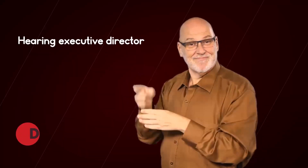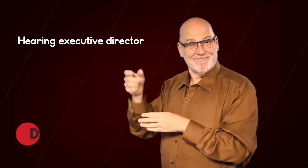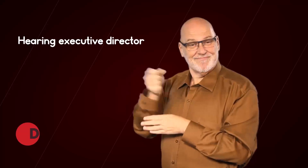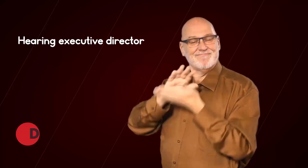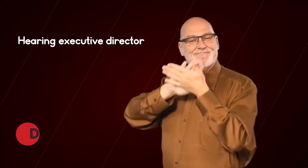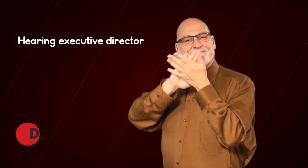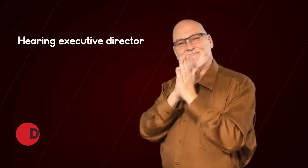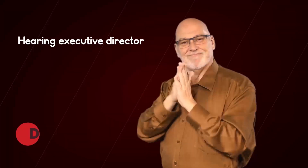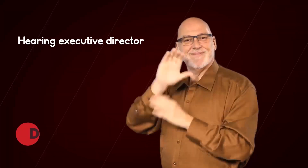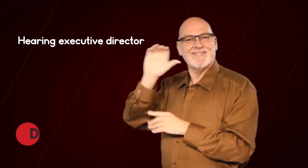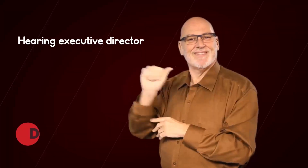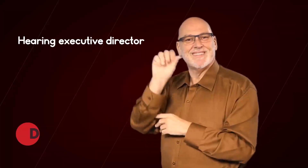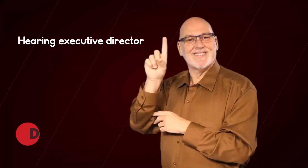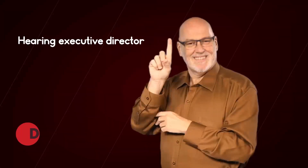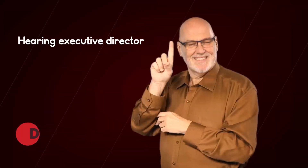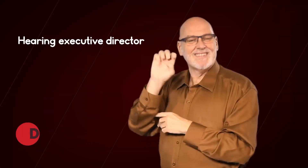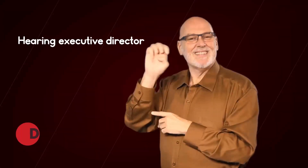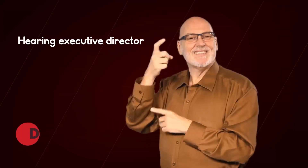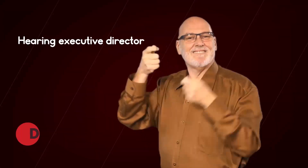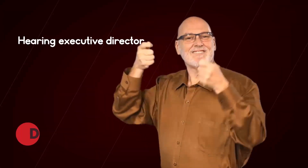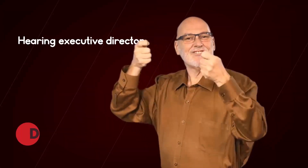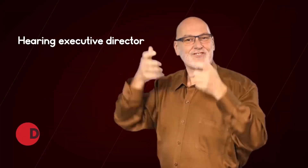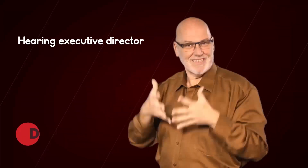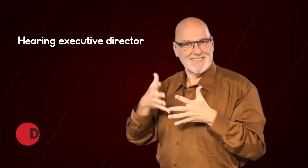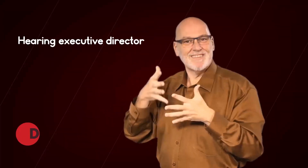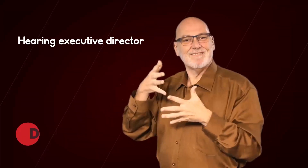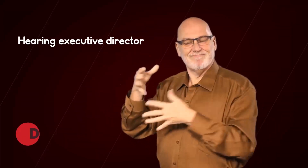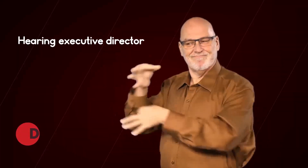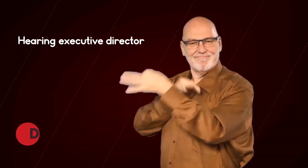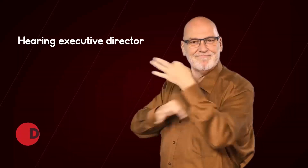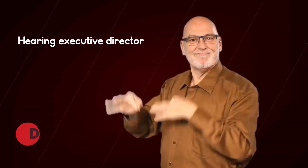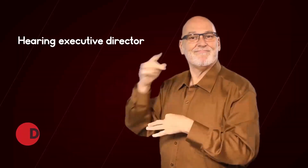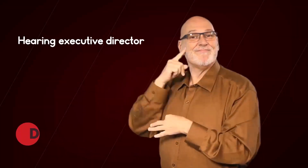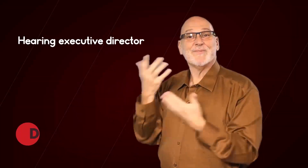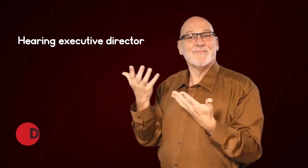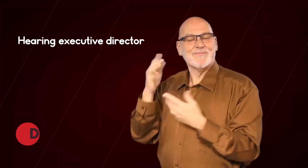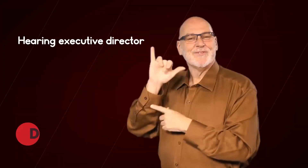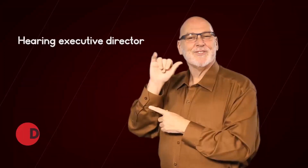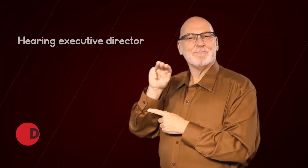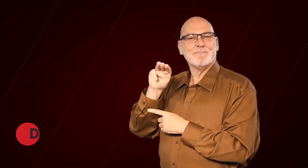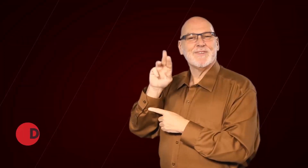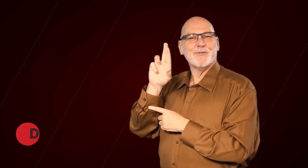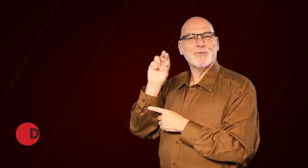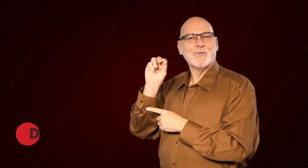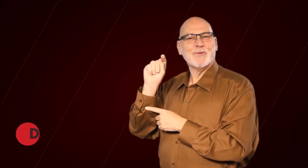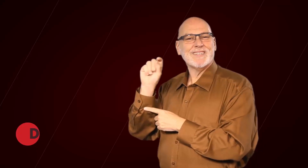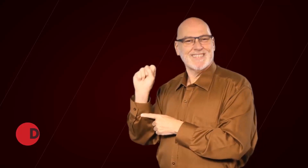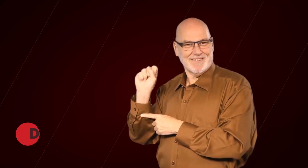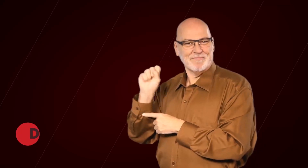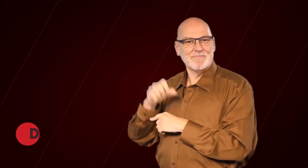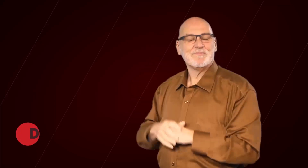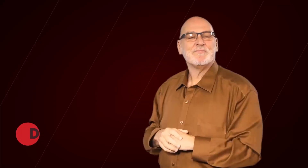become CAD's executive director replacing Jim Roots.